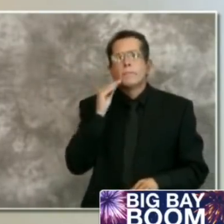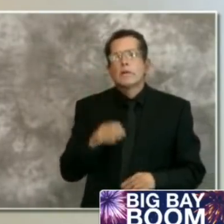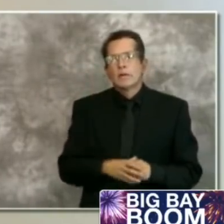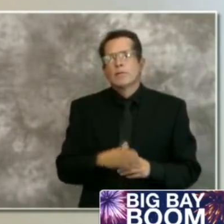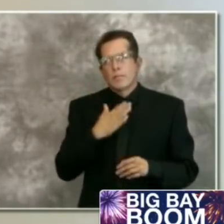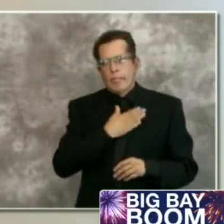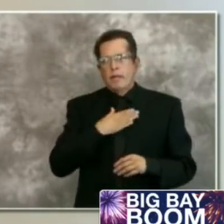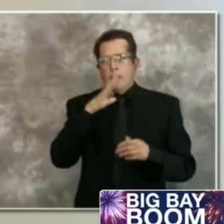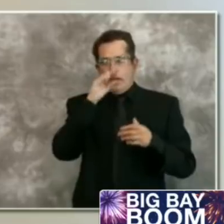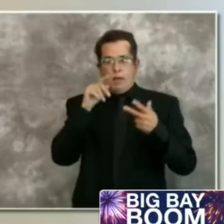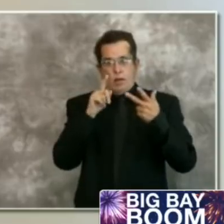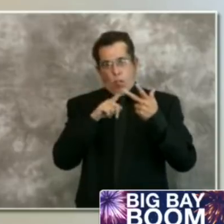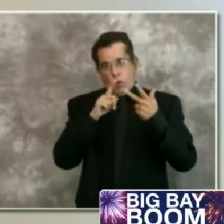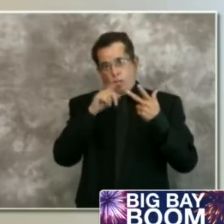EXIT. THE ESTABLISHMENT. AND